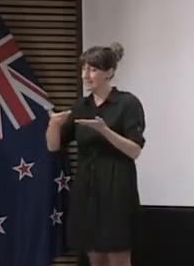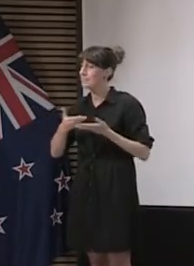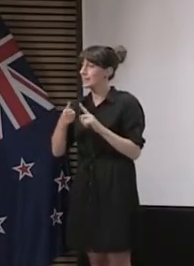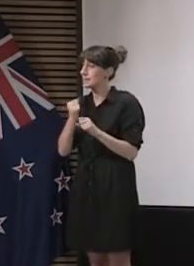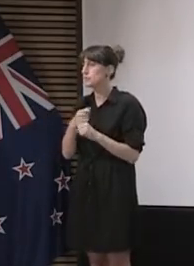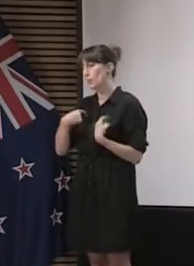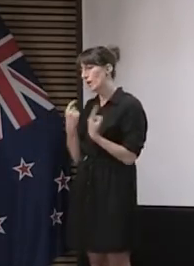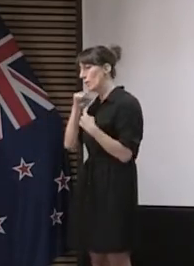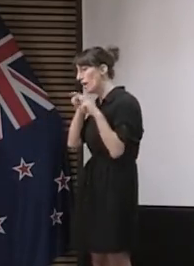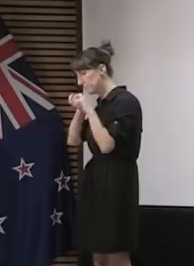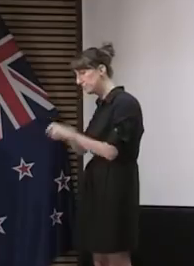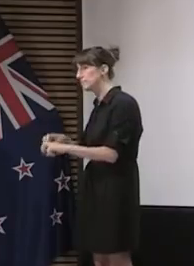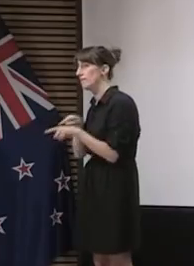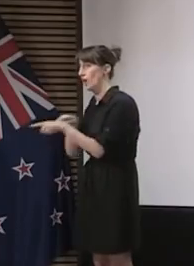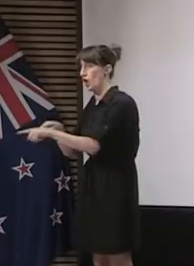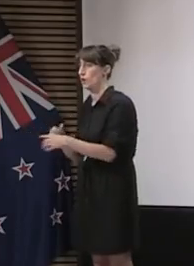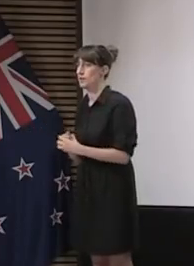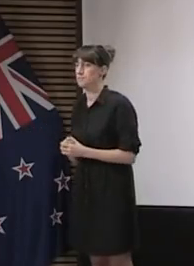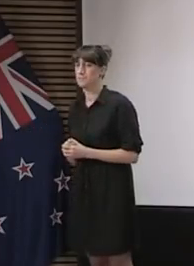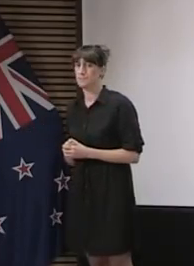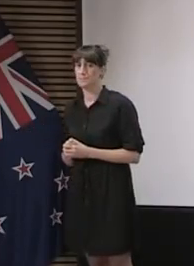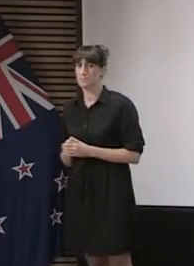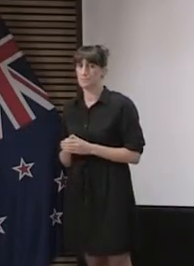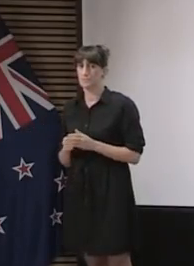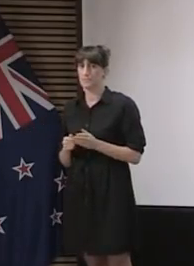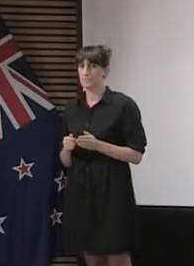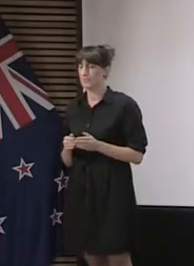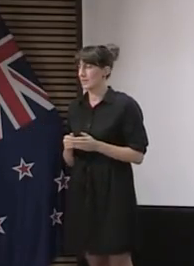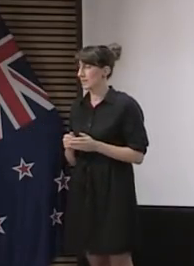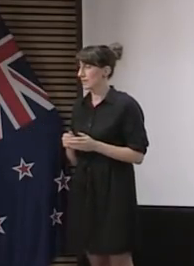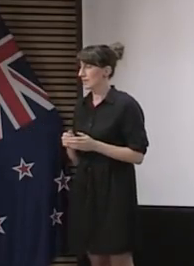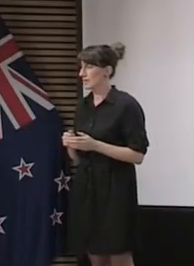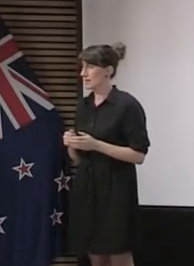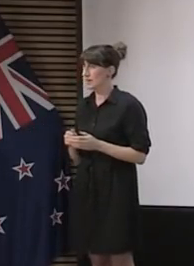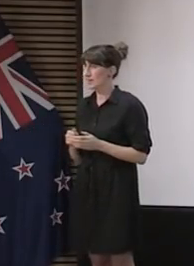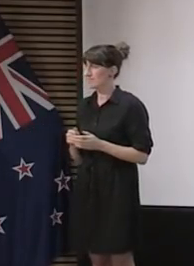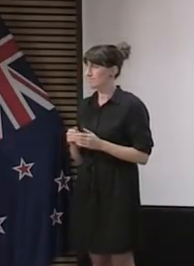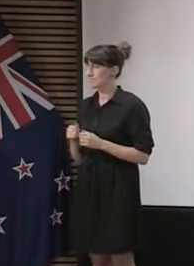I Amgensaying that is completelyunacceptable and if I were tofind